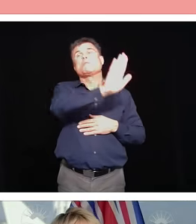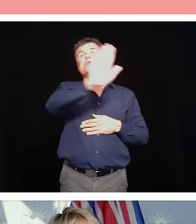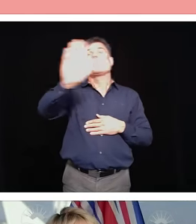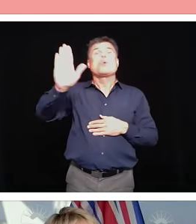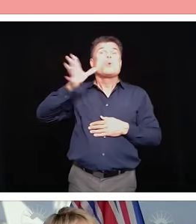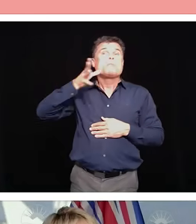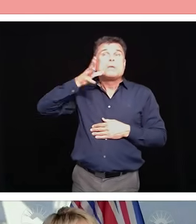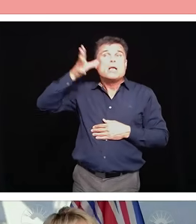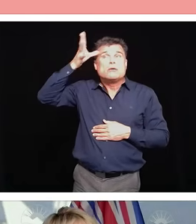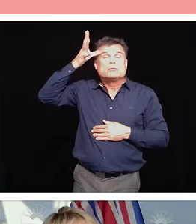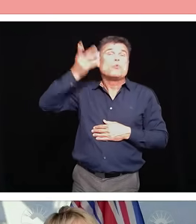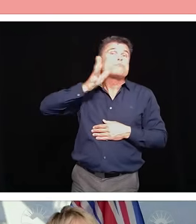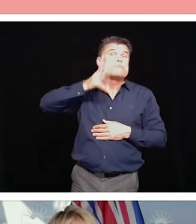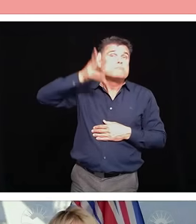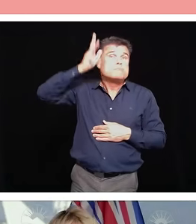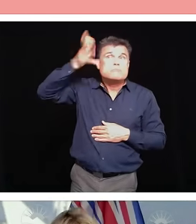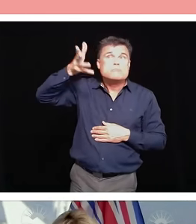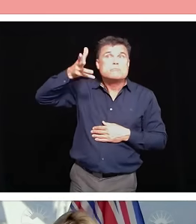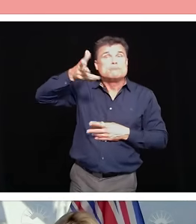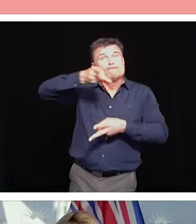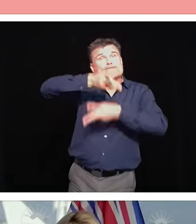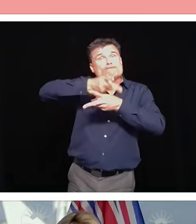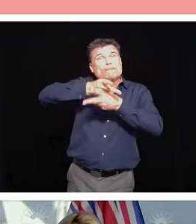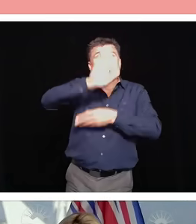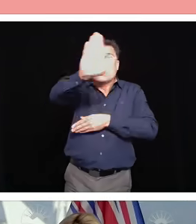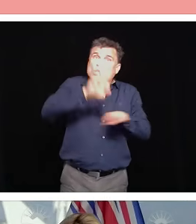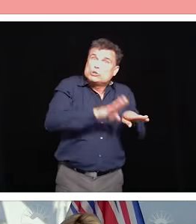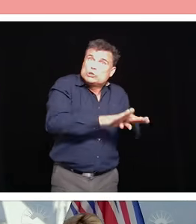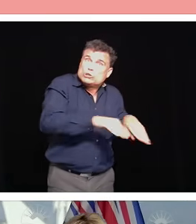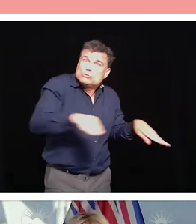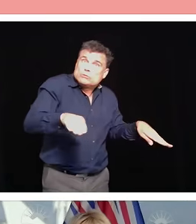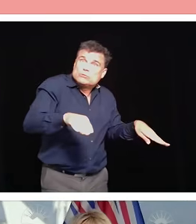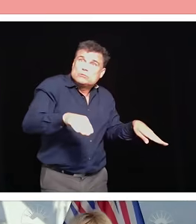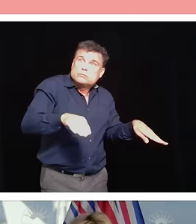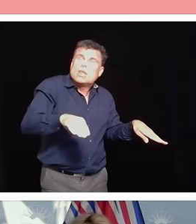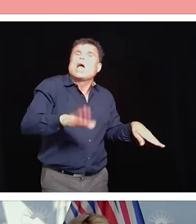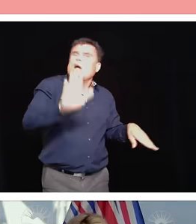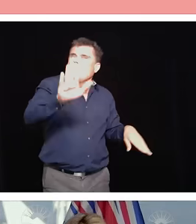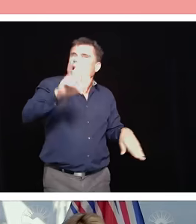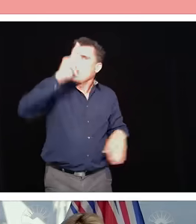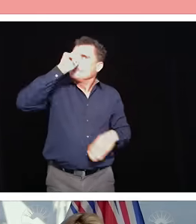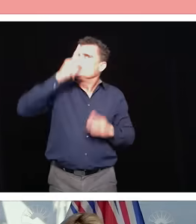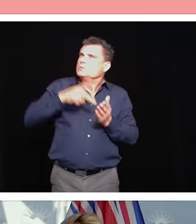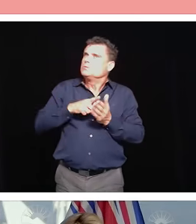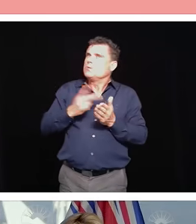is higher than it was previously and we are now doing about 45,000 tests a day which is